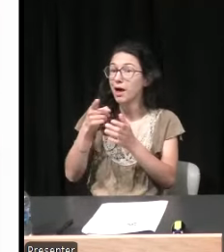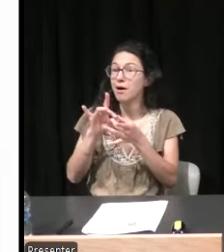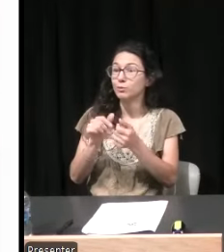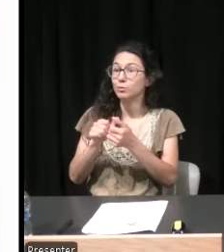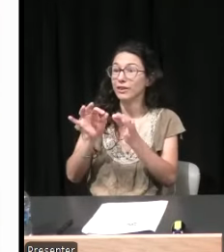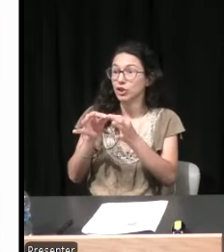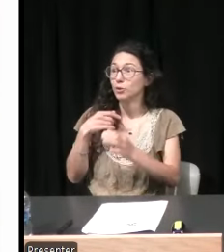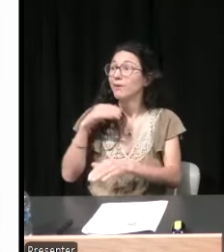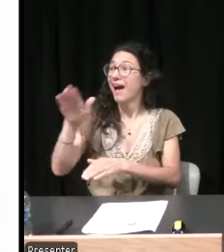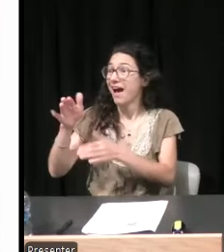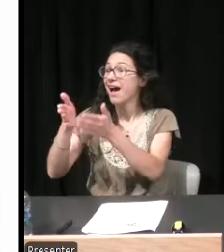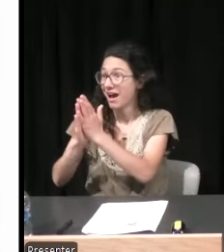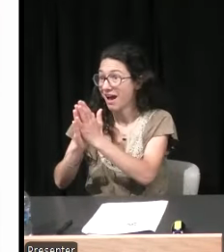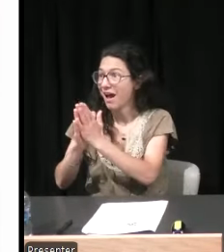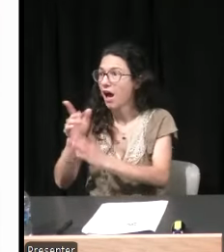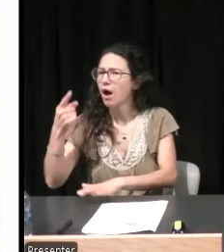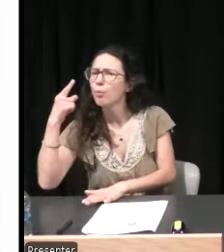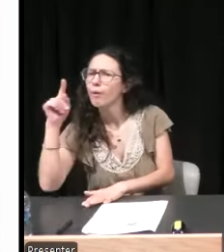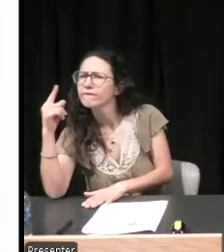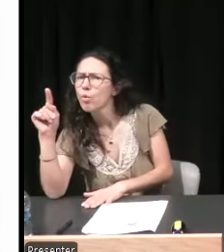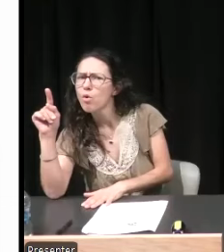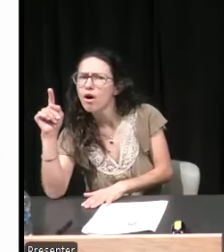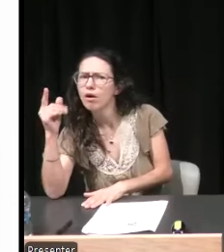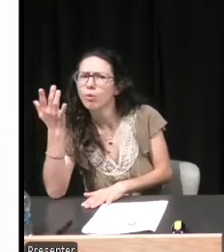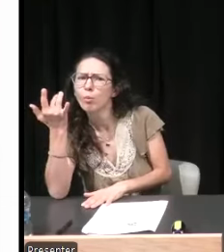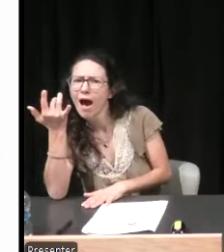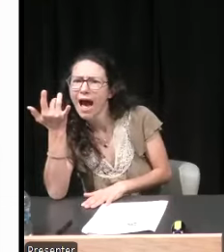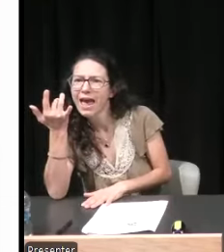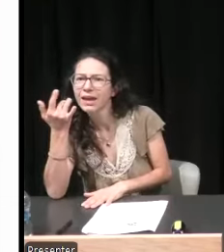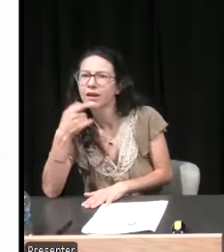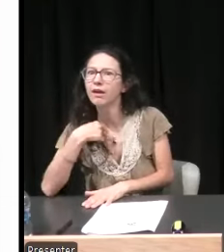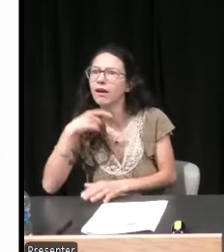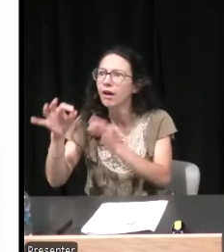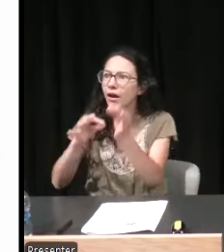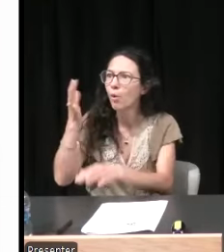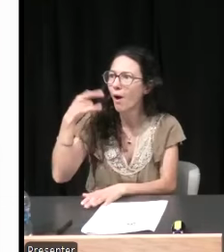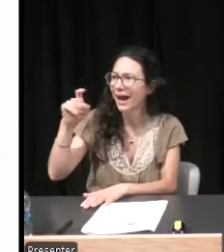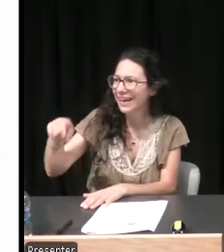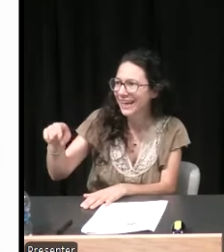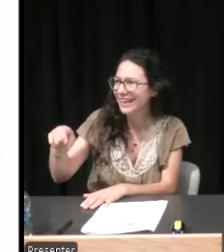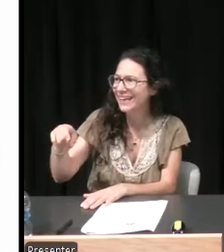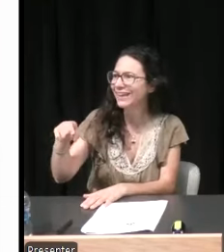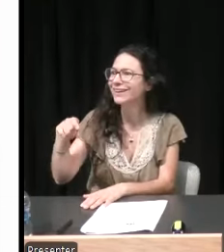in that way and sometimes we'll request an interpreter and someone will say well why